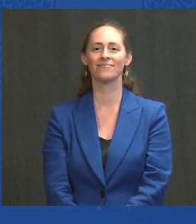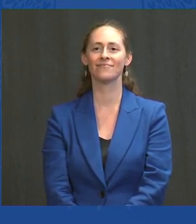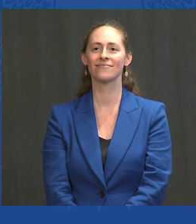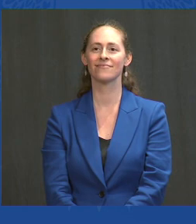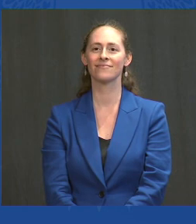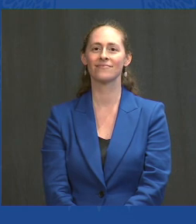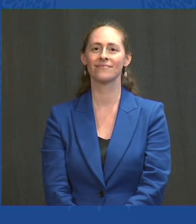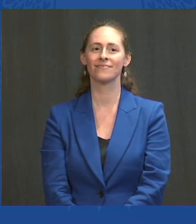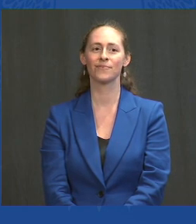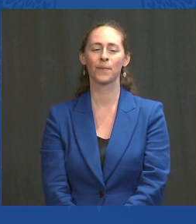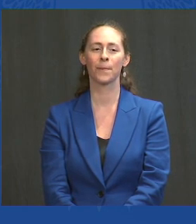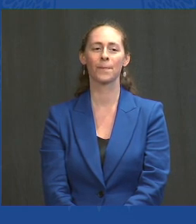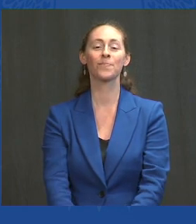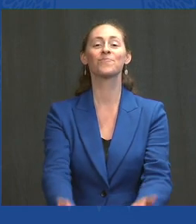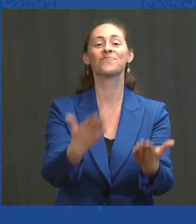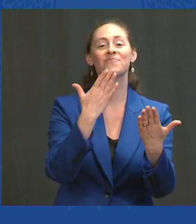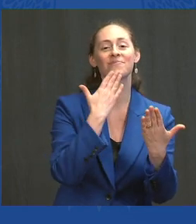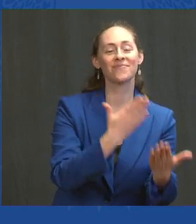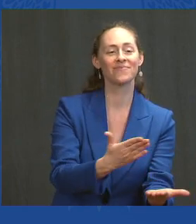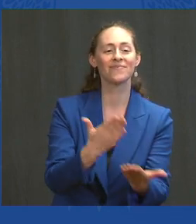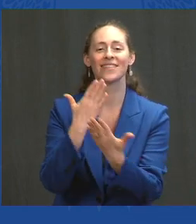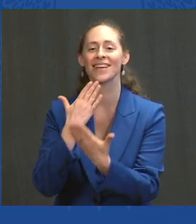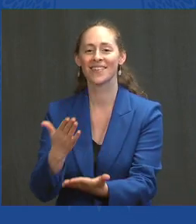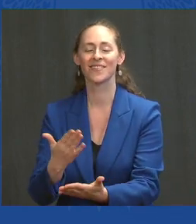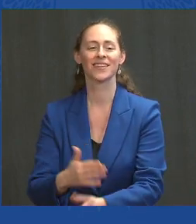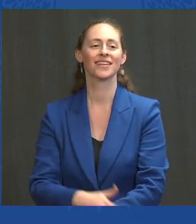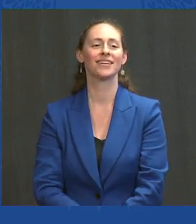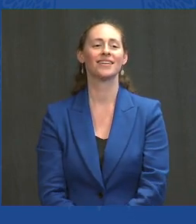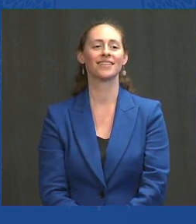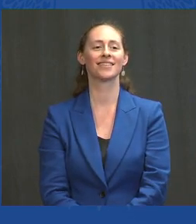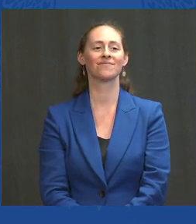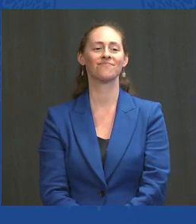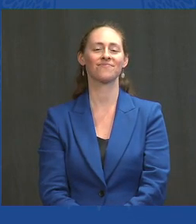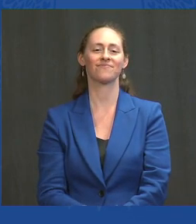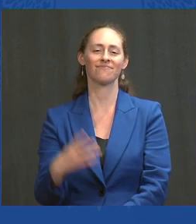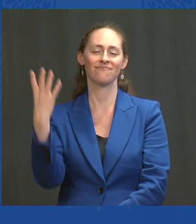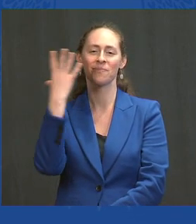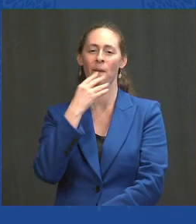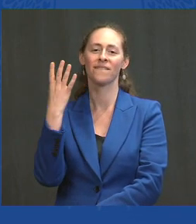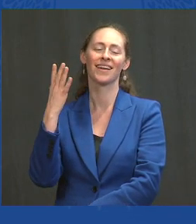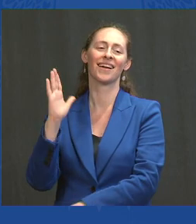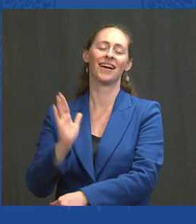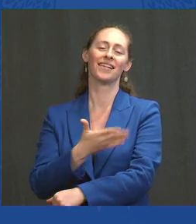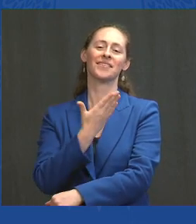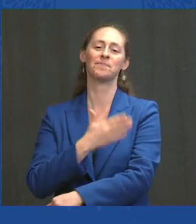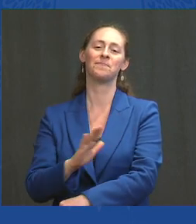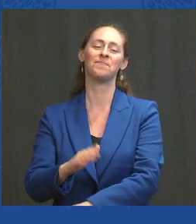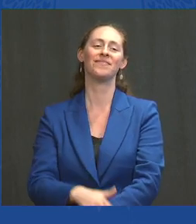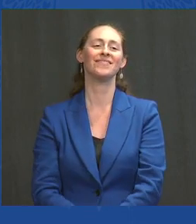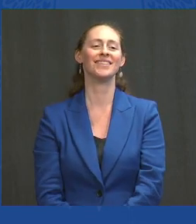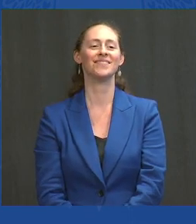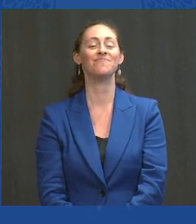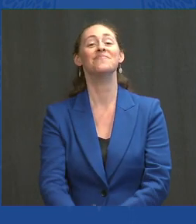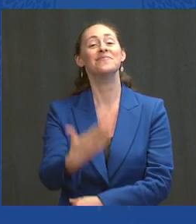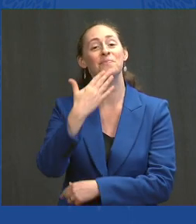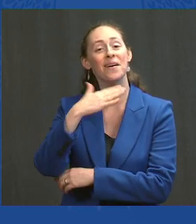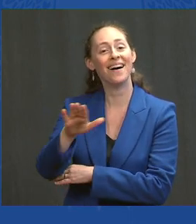Ms. Renaud: Thank you, Miss Cuenca. That was a beautiful rendition. Good afternoon, everyone. My name is Tracy Renaud